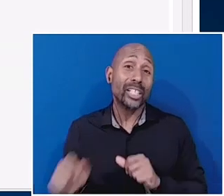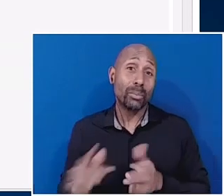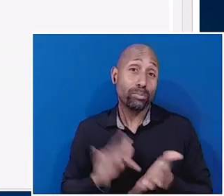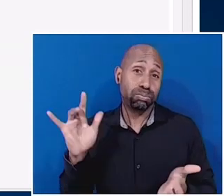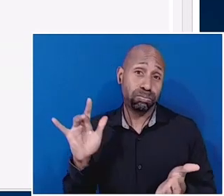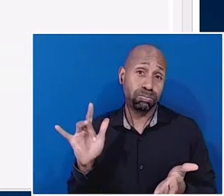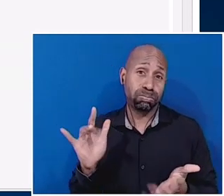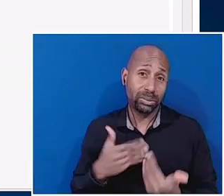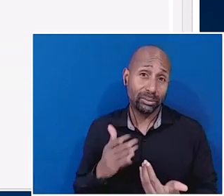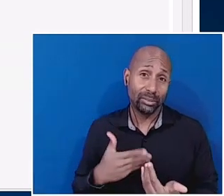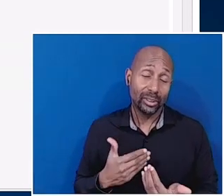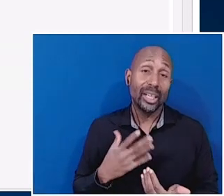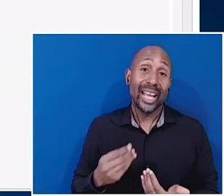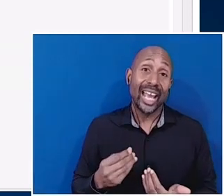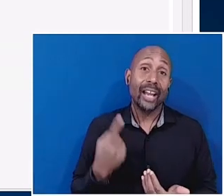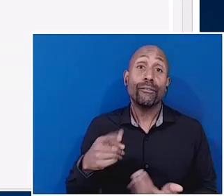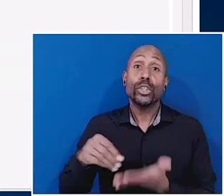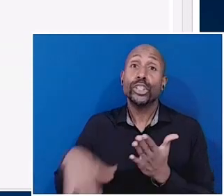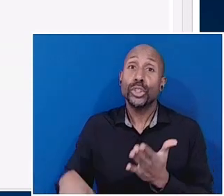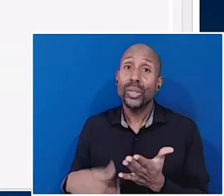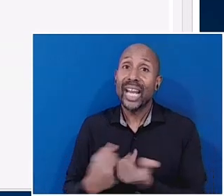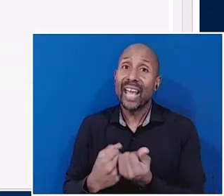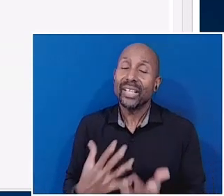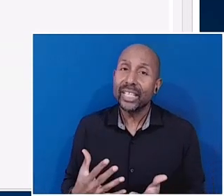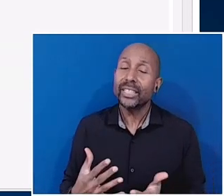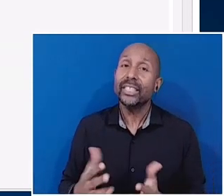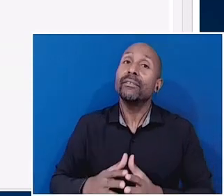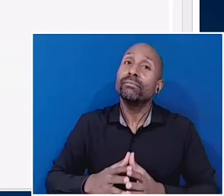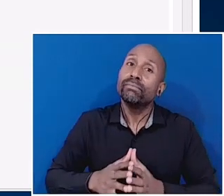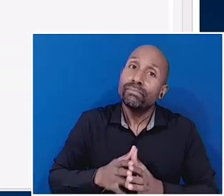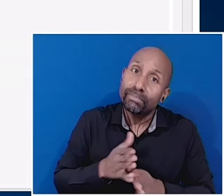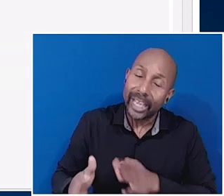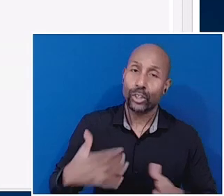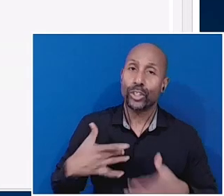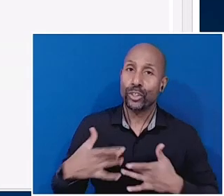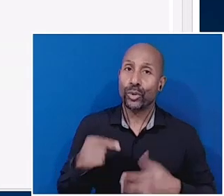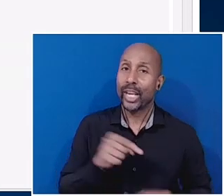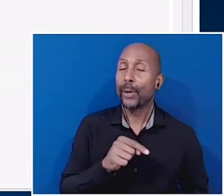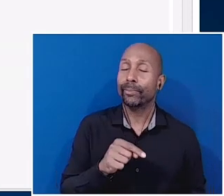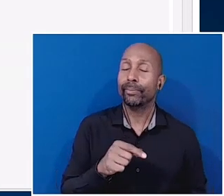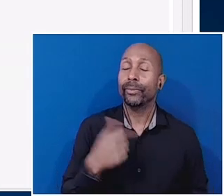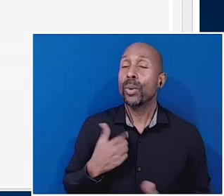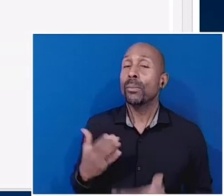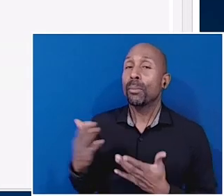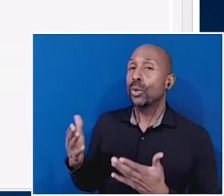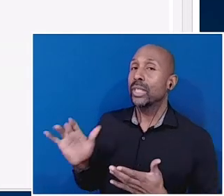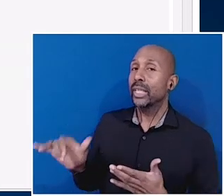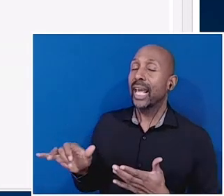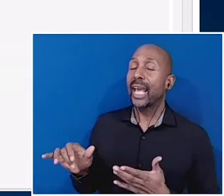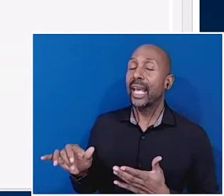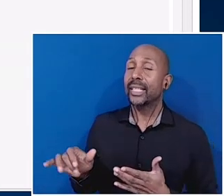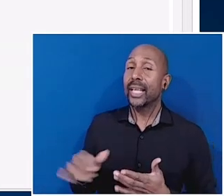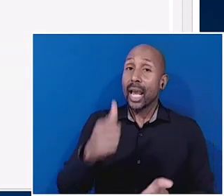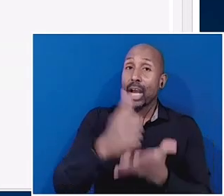student advocates. So I think what we're proposing is that it be very clear that accrediting agencies do